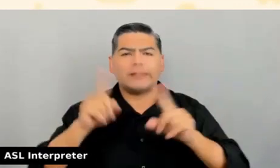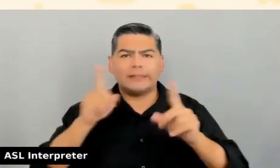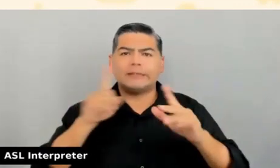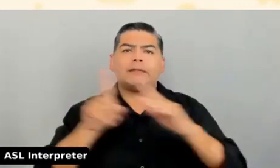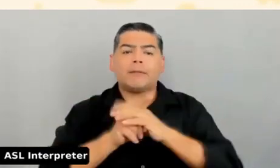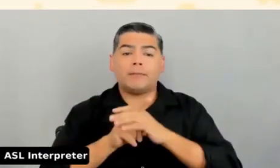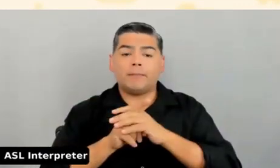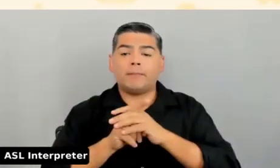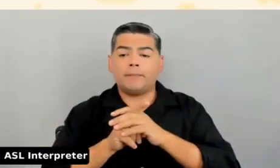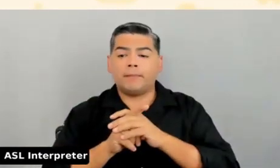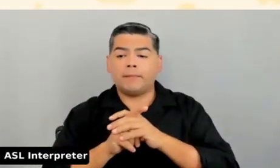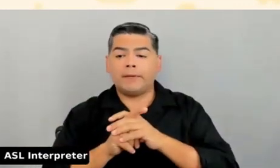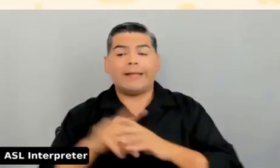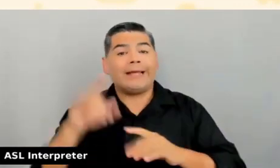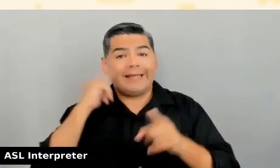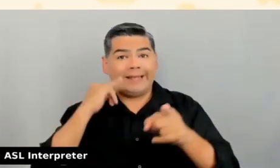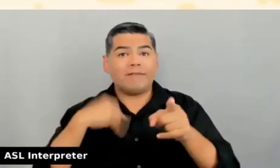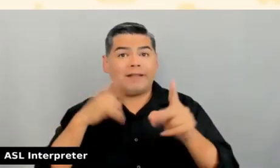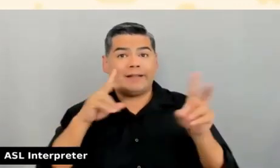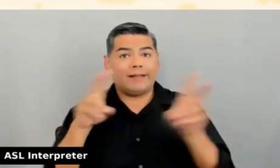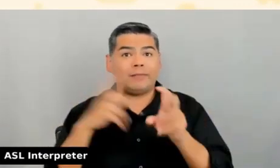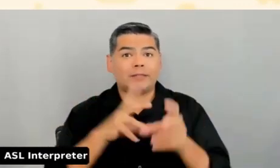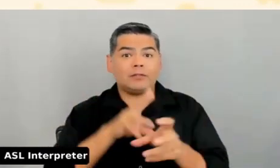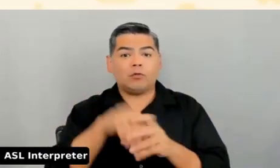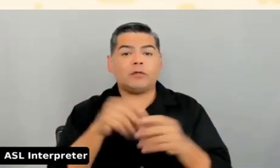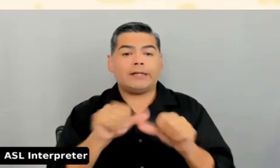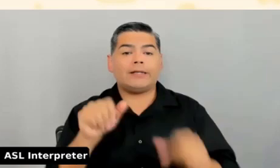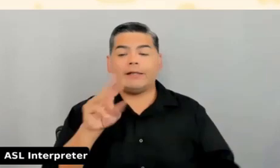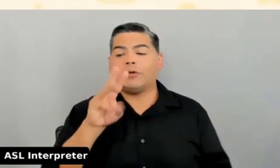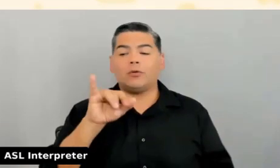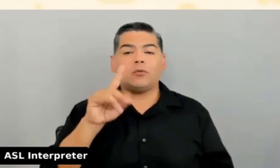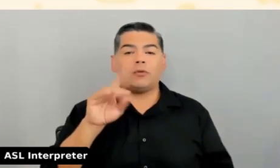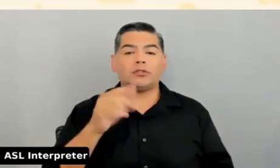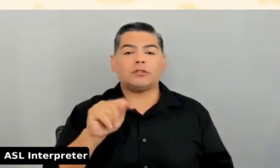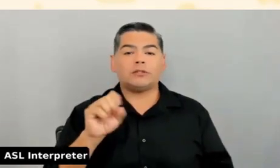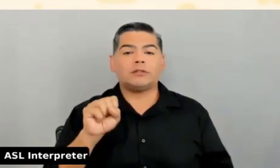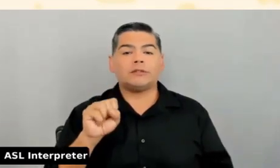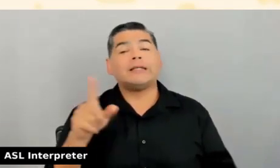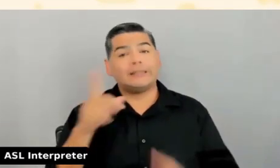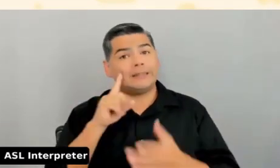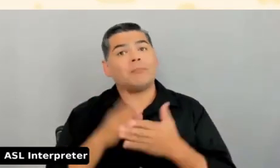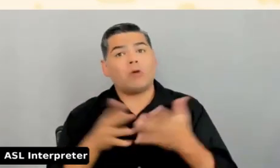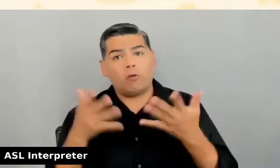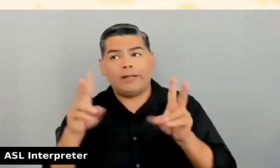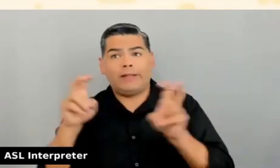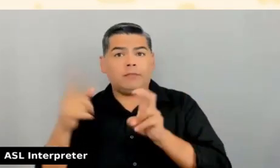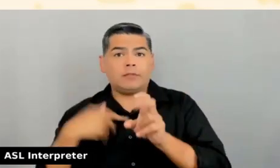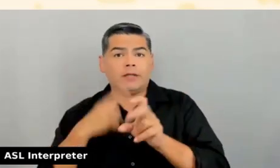especially if the theme has included any widgets. So some themes do actually include Gutenberg blocks,